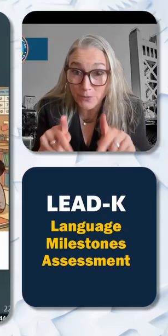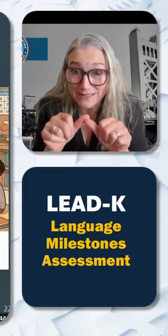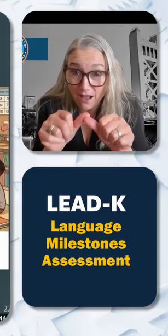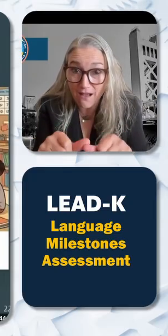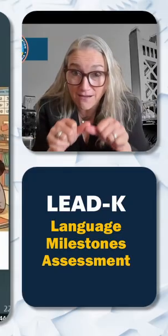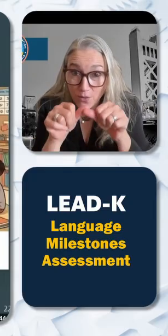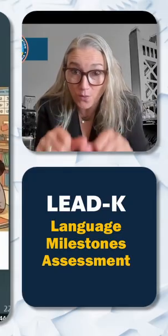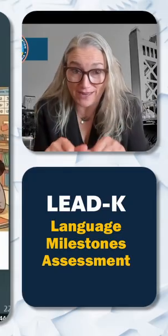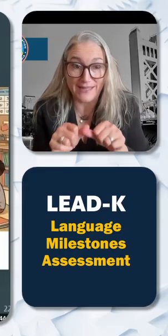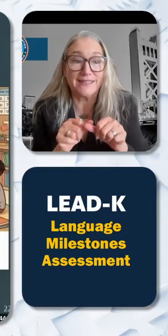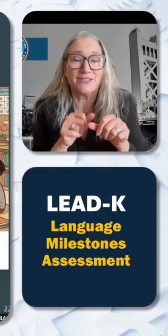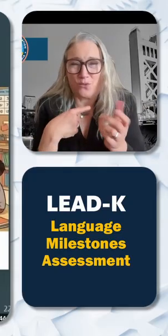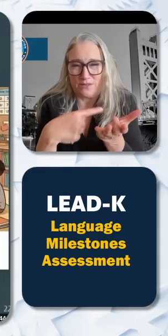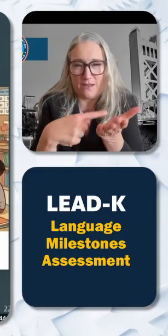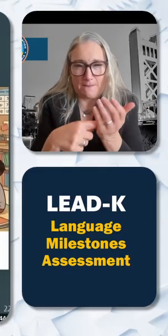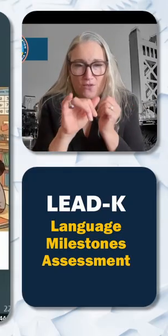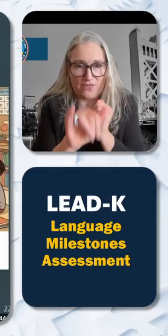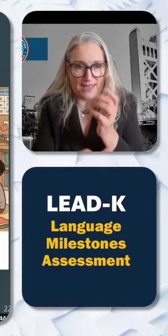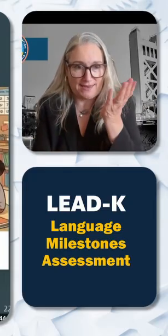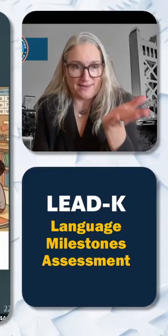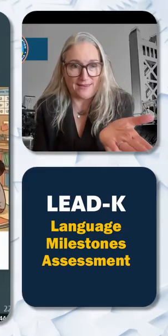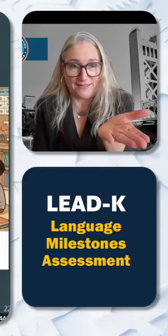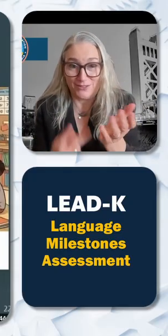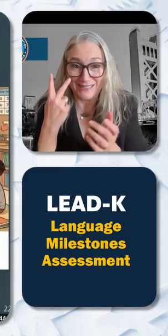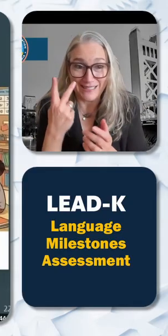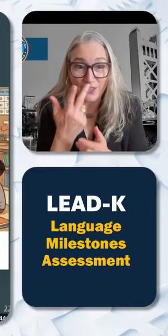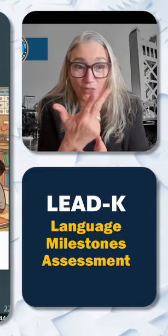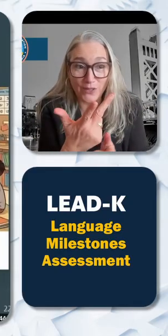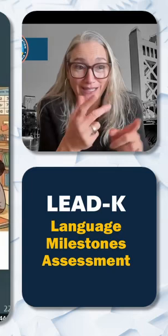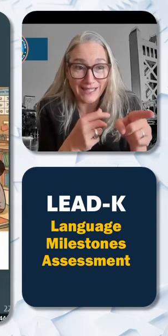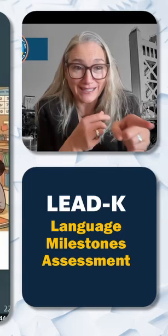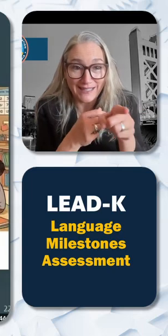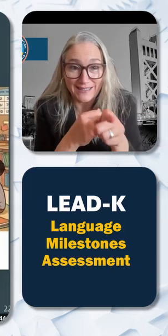they need that interaction with their peers, and they need that ongoing